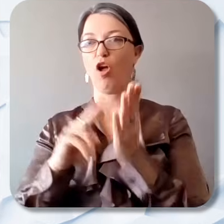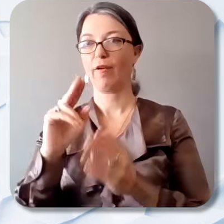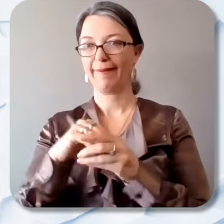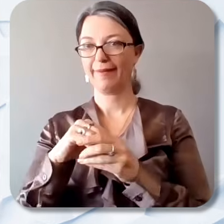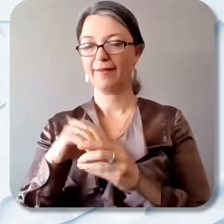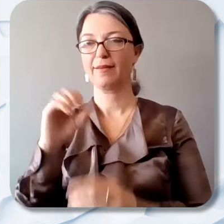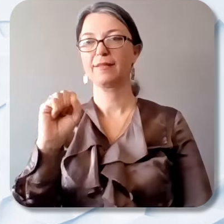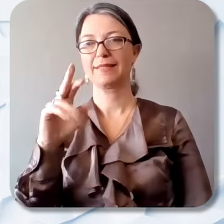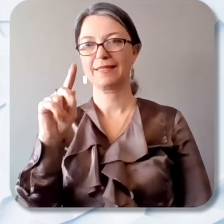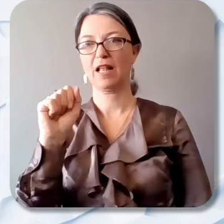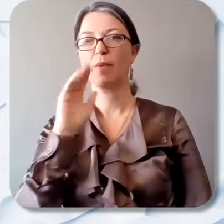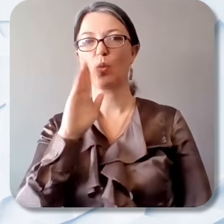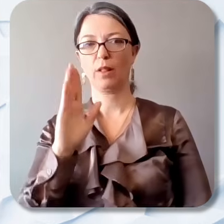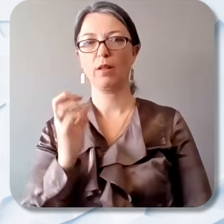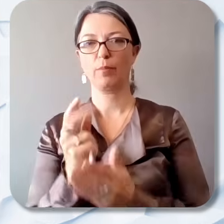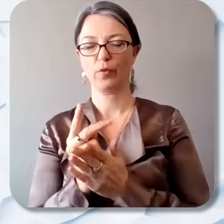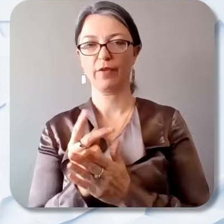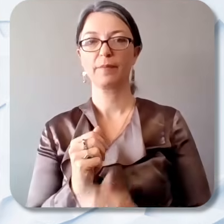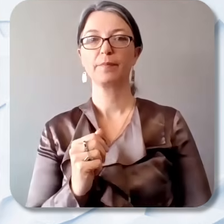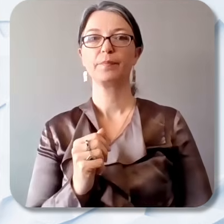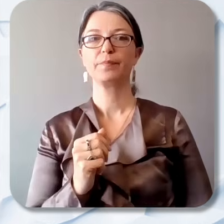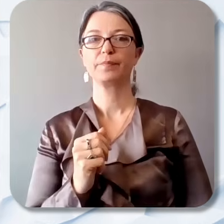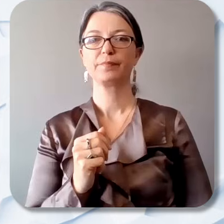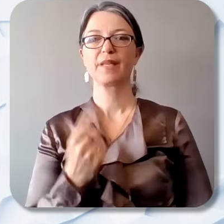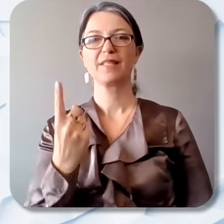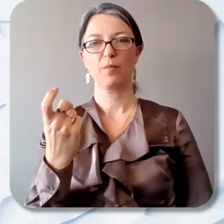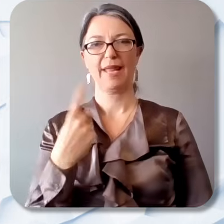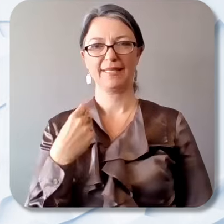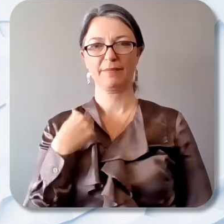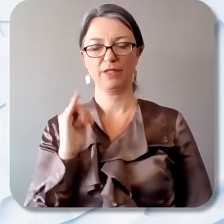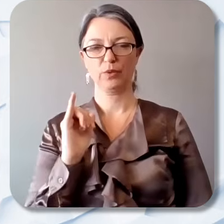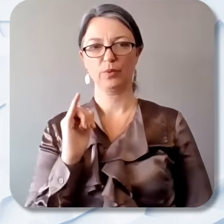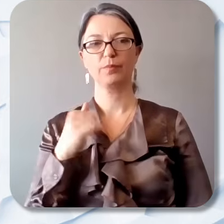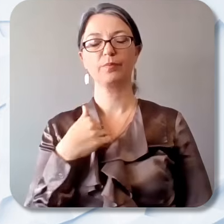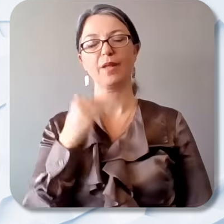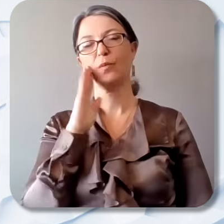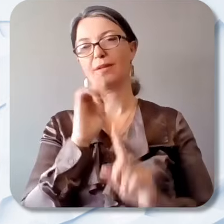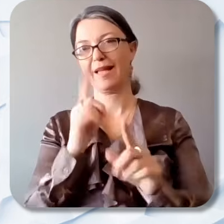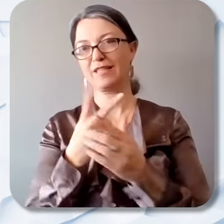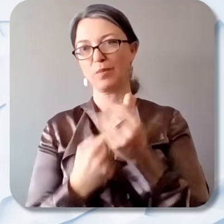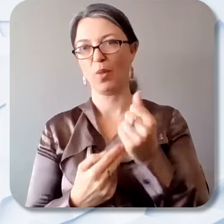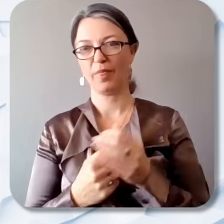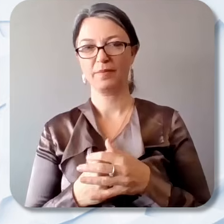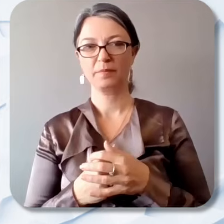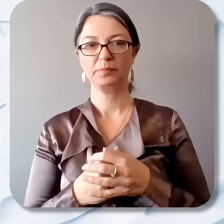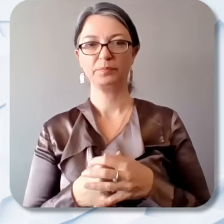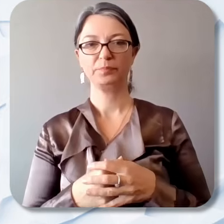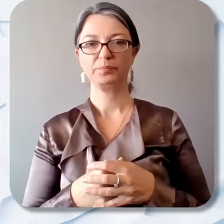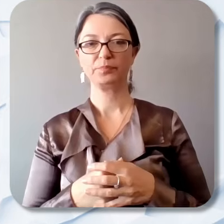Remember, somebody asked me, asked in here as well, so I'll kind of do a 2, 2 for answer question.